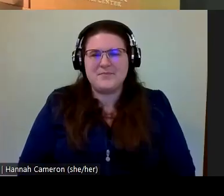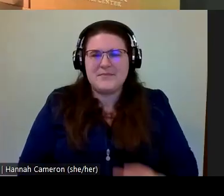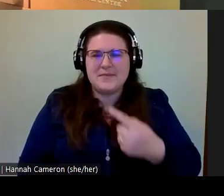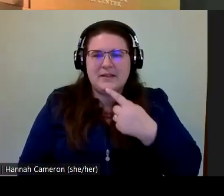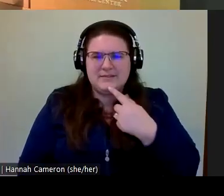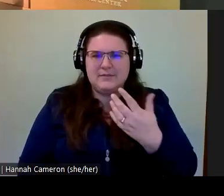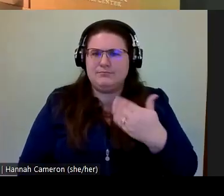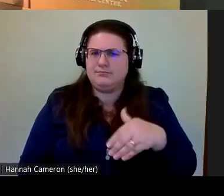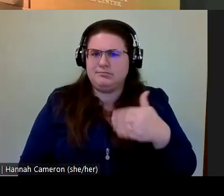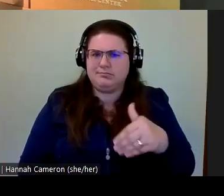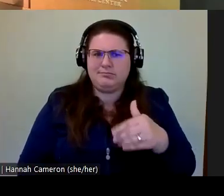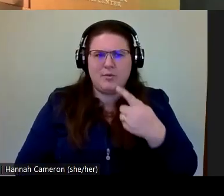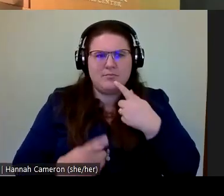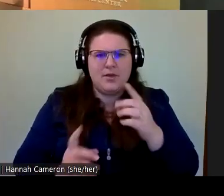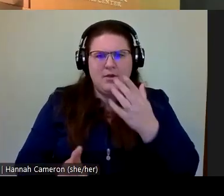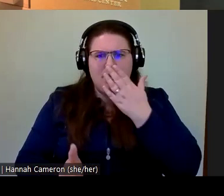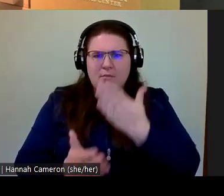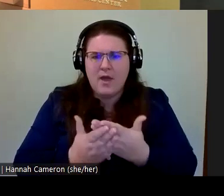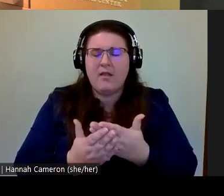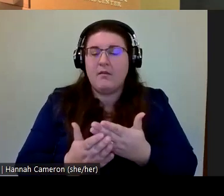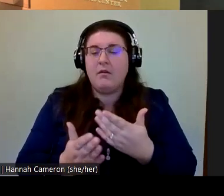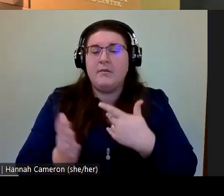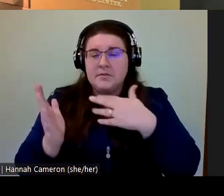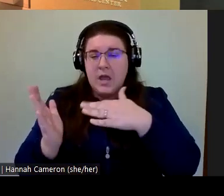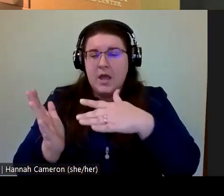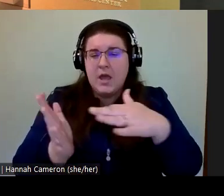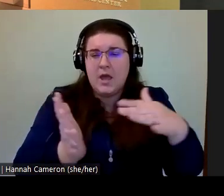whole bunch of other studies that I'm not going to show you but there are now 95 studies I think that